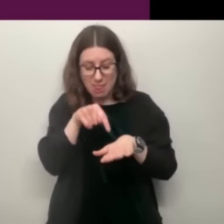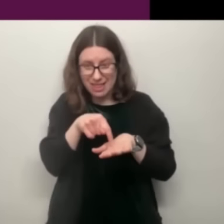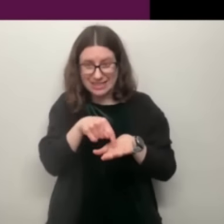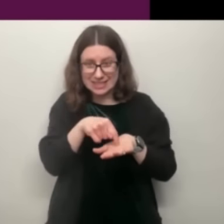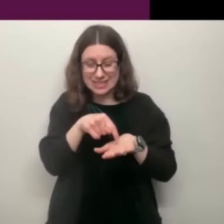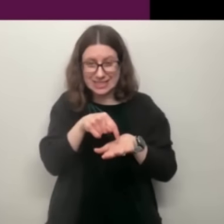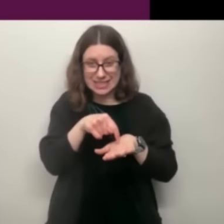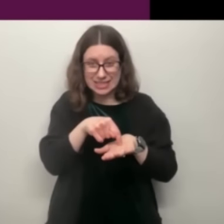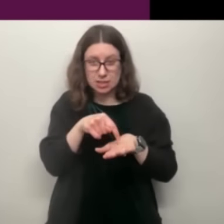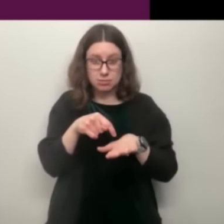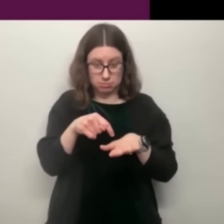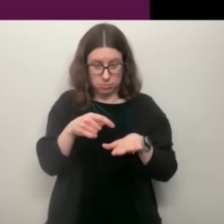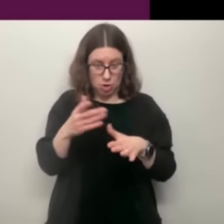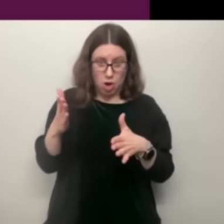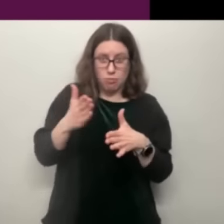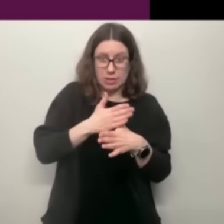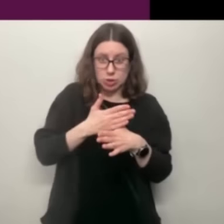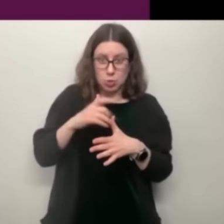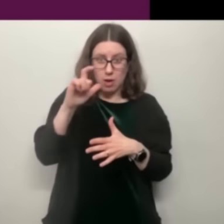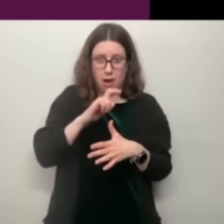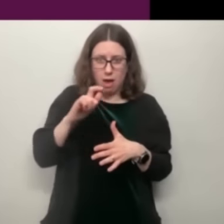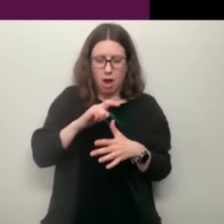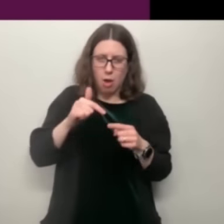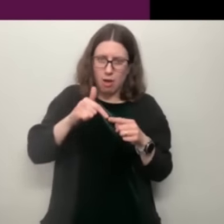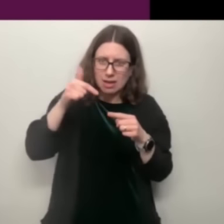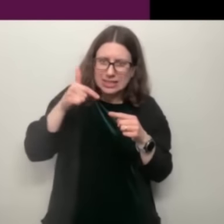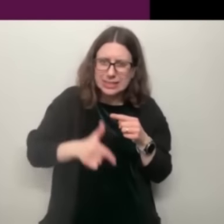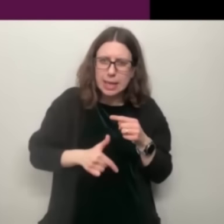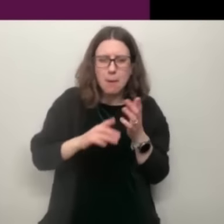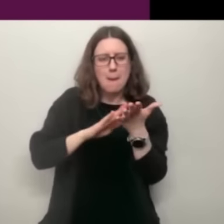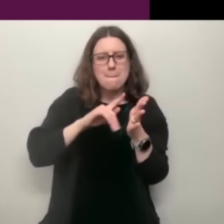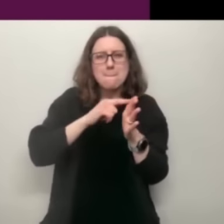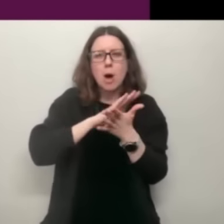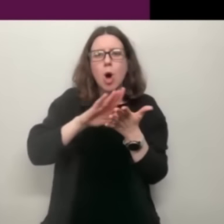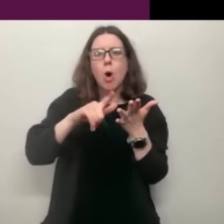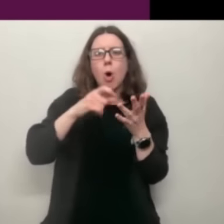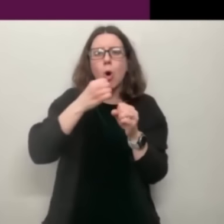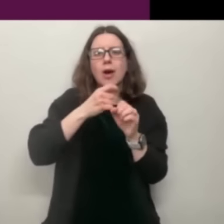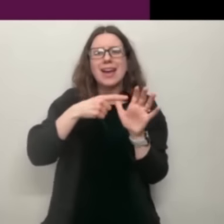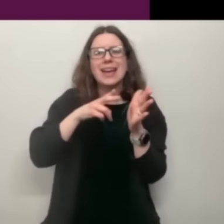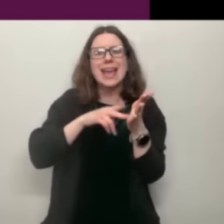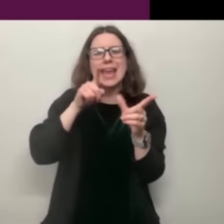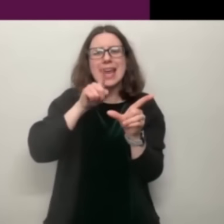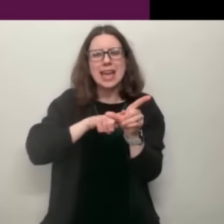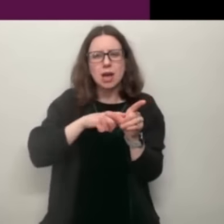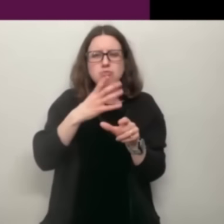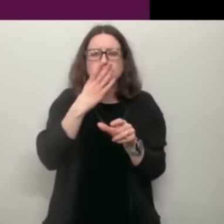Now let's see what I can do with this image. At the bottom of the image, that's the actual cast iron itself